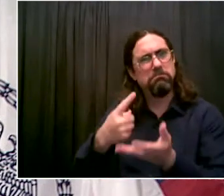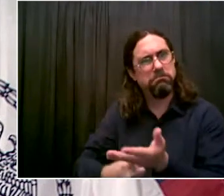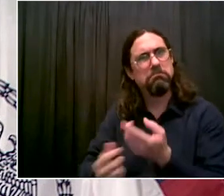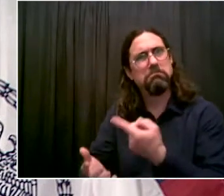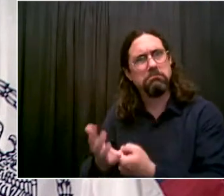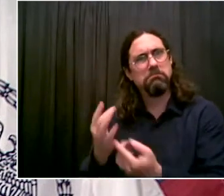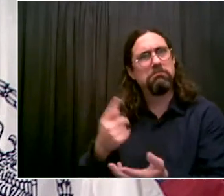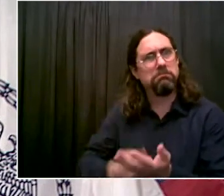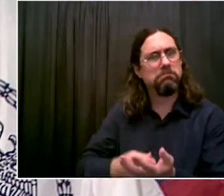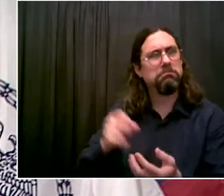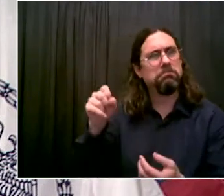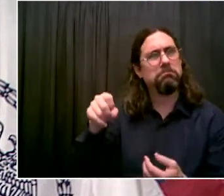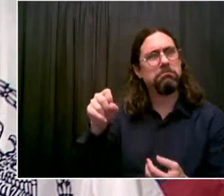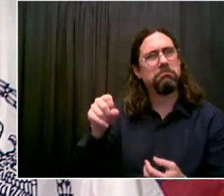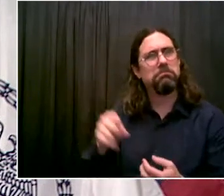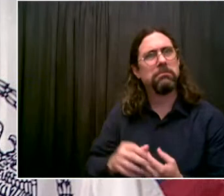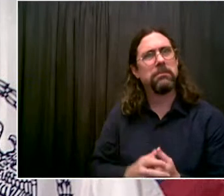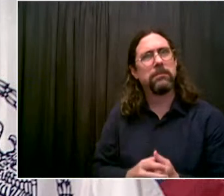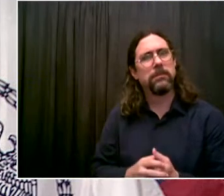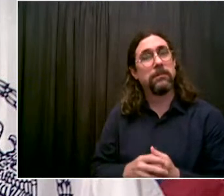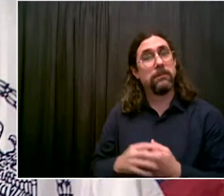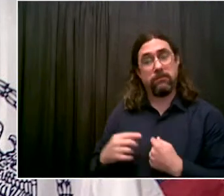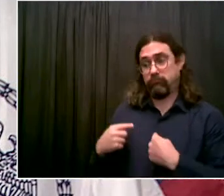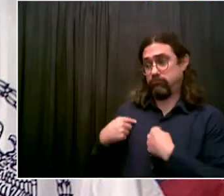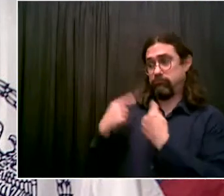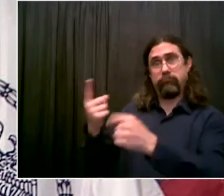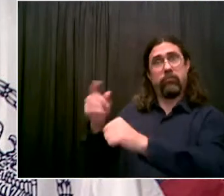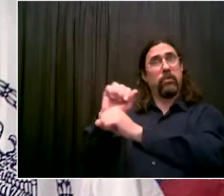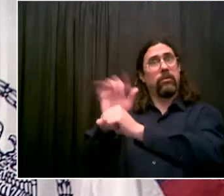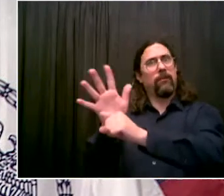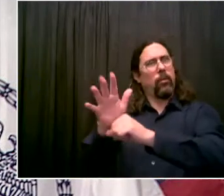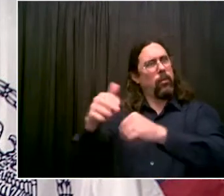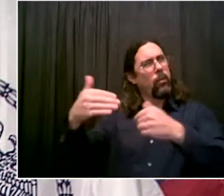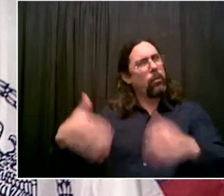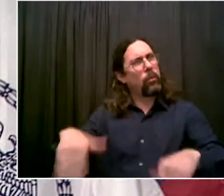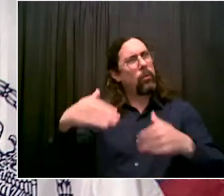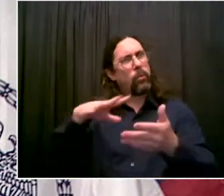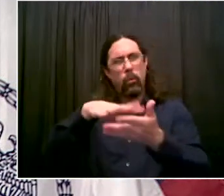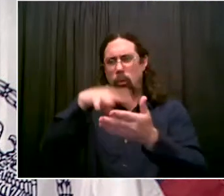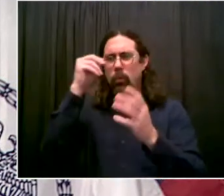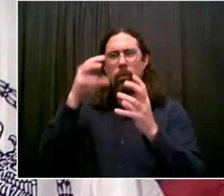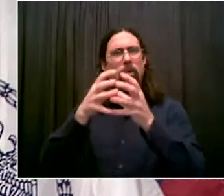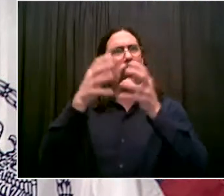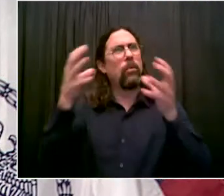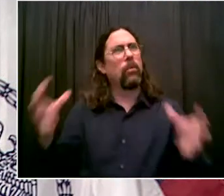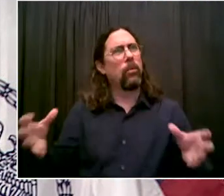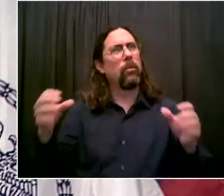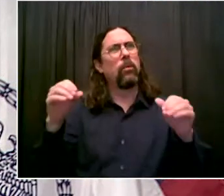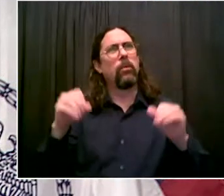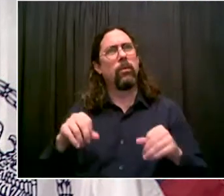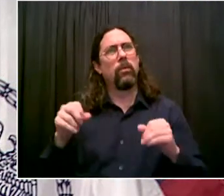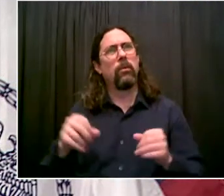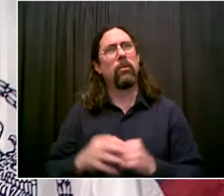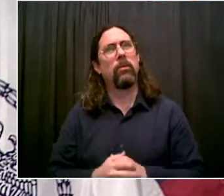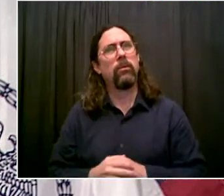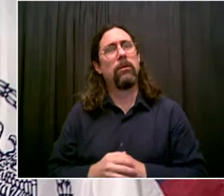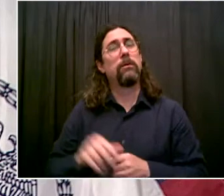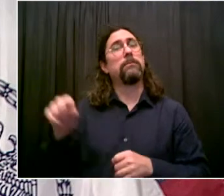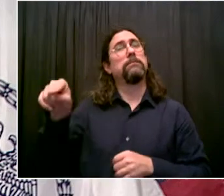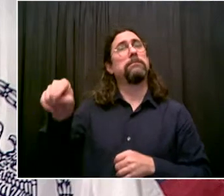KIDBAS ONSED THOSE LESSONS. I THINK IT'S THE RIGHT TIME TO MAKE CLEAR TO PARENTS HOW IS